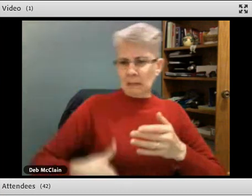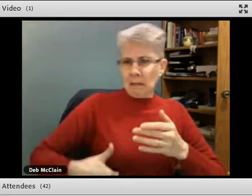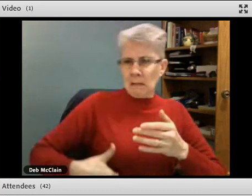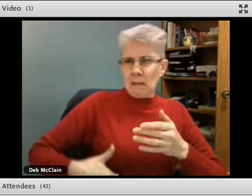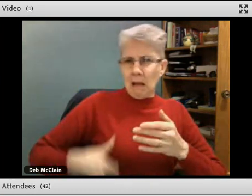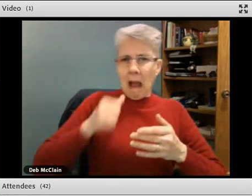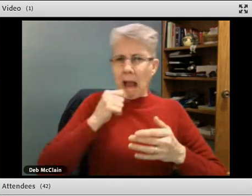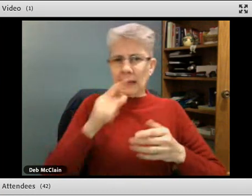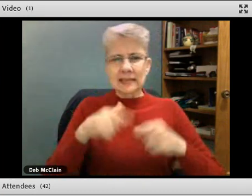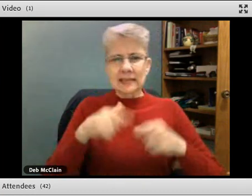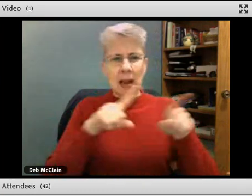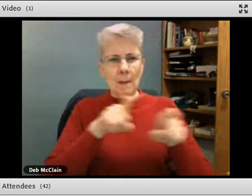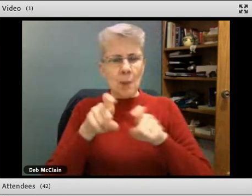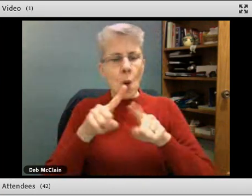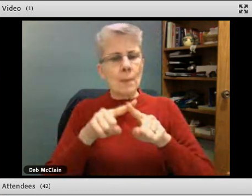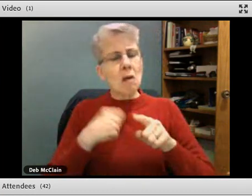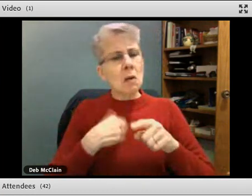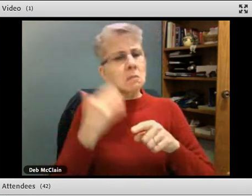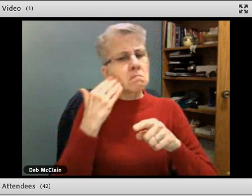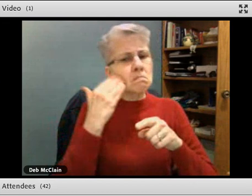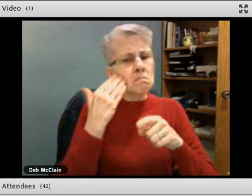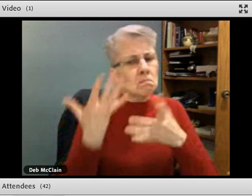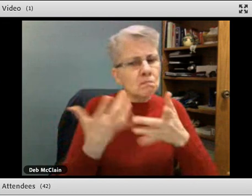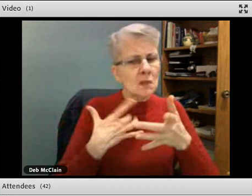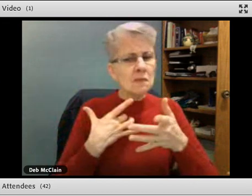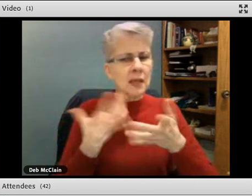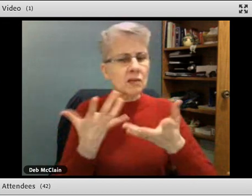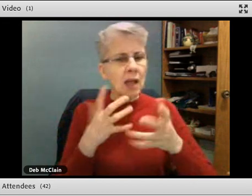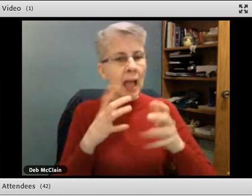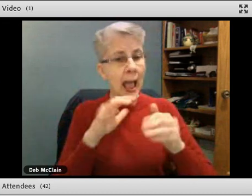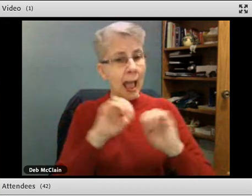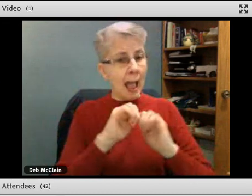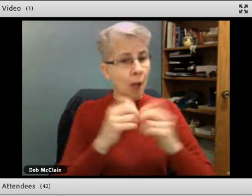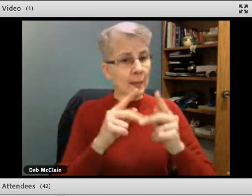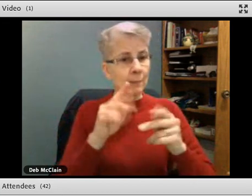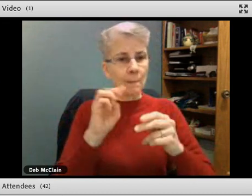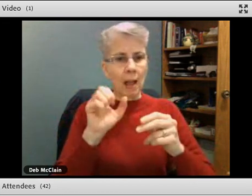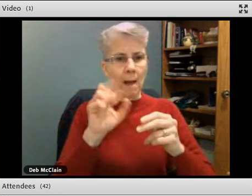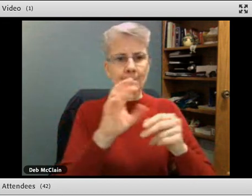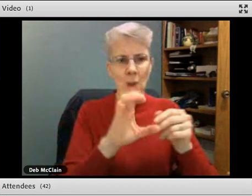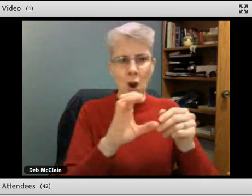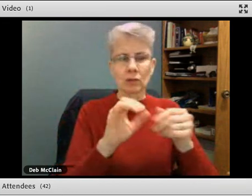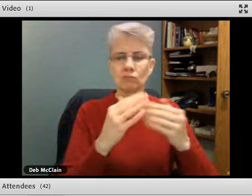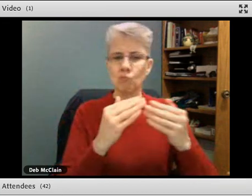but I wanted to get a sense of how people feel about MARC, whether or not they use MARC.